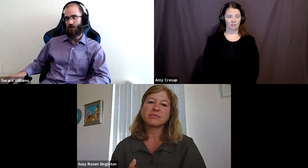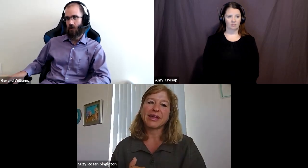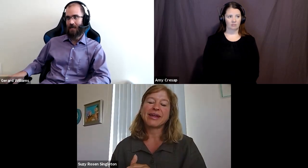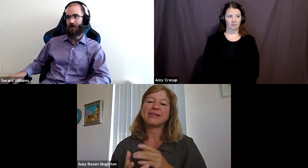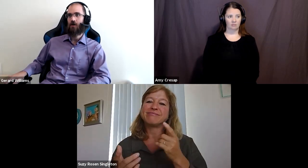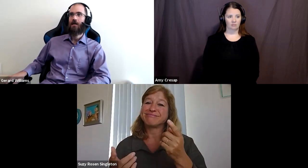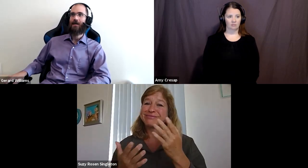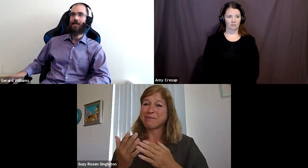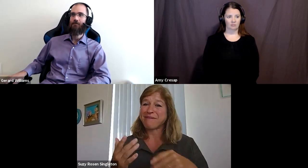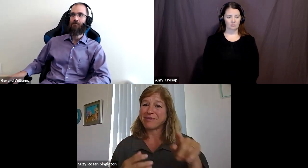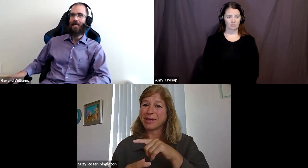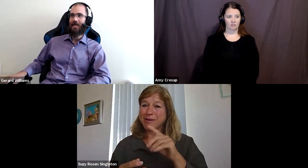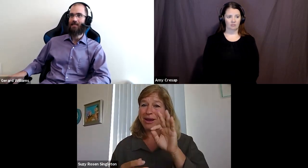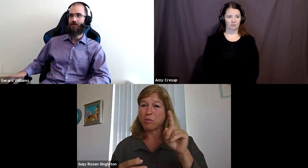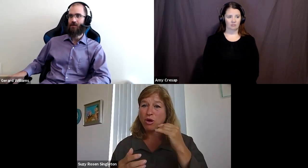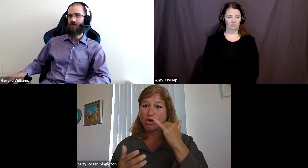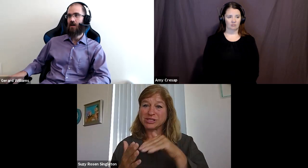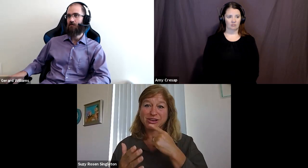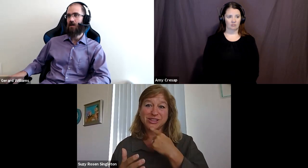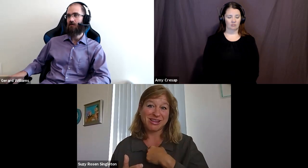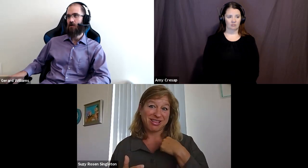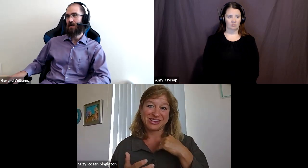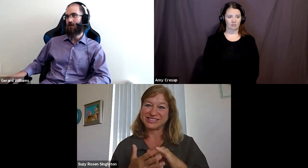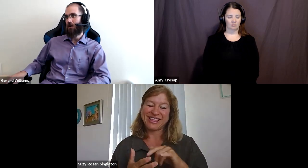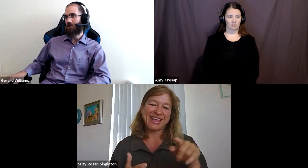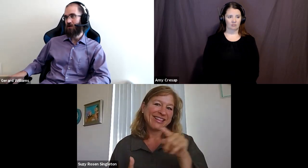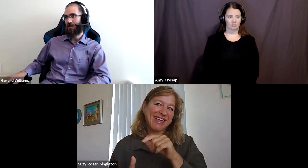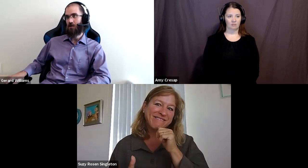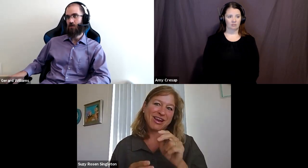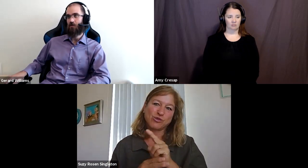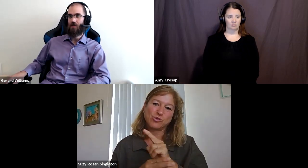ago now. Some of those 911 call centers reported to